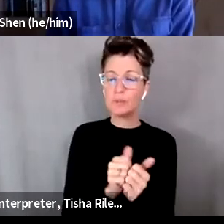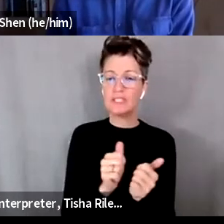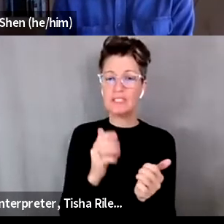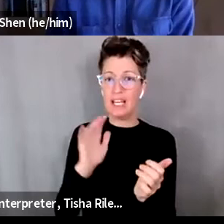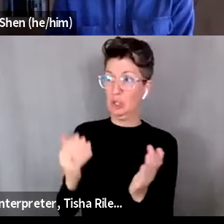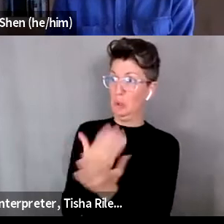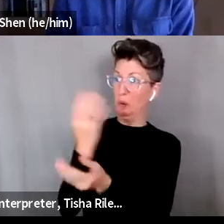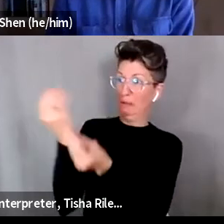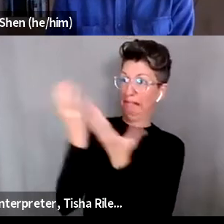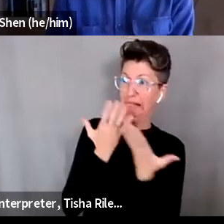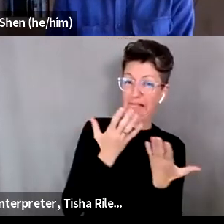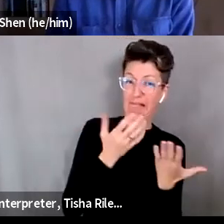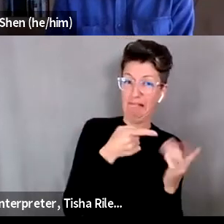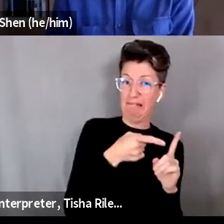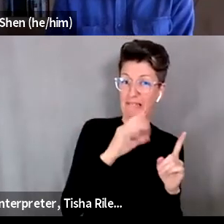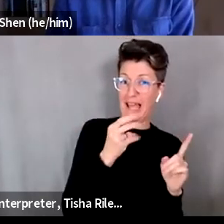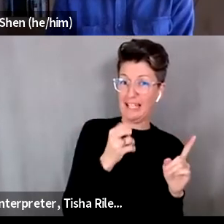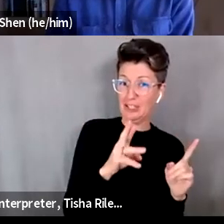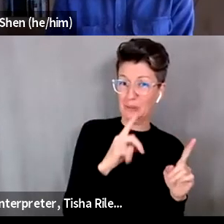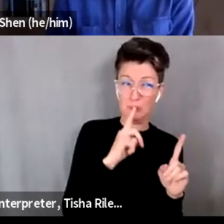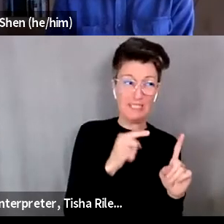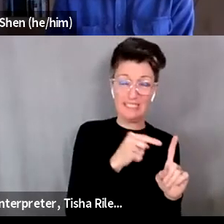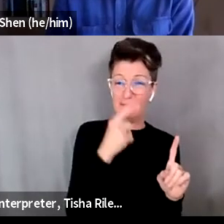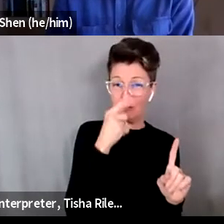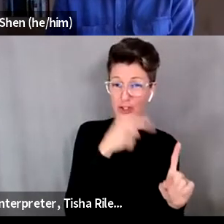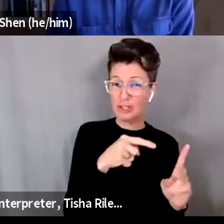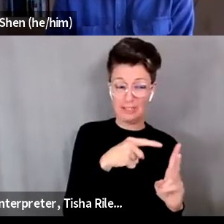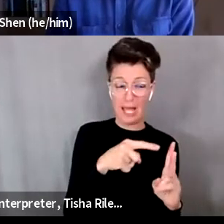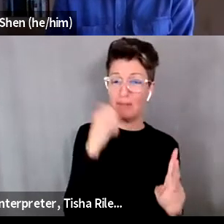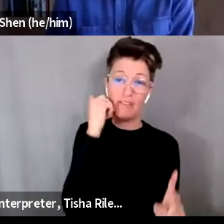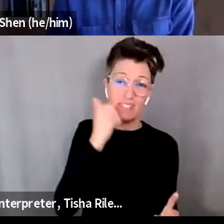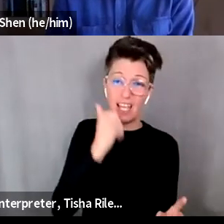often bad news daily, and yet,